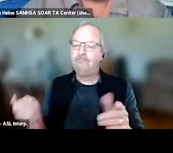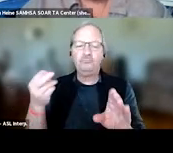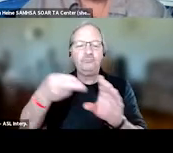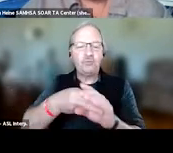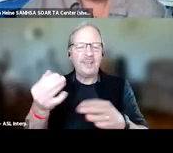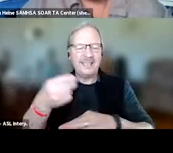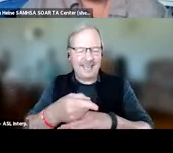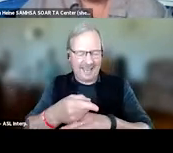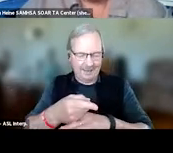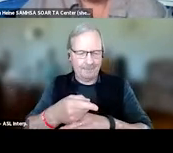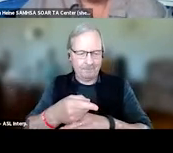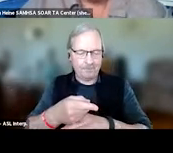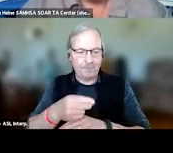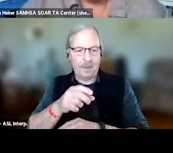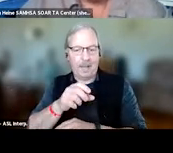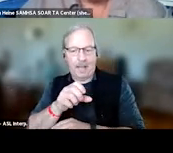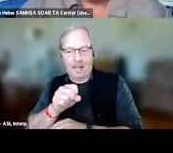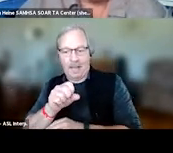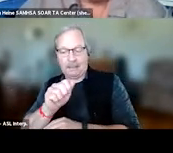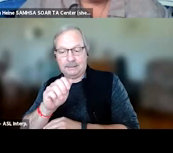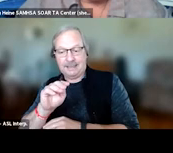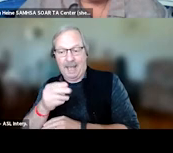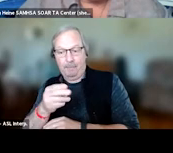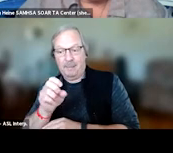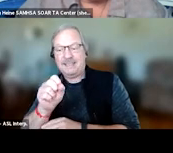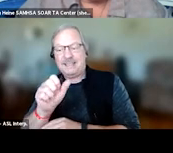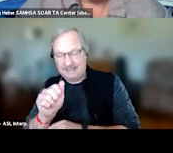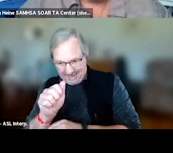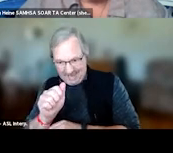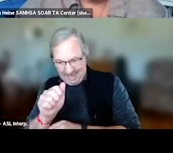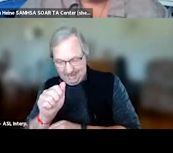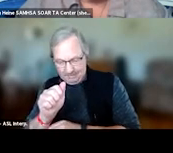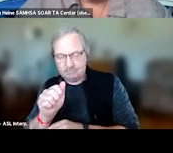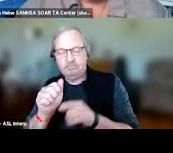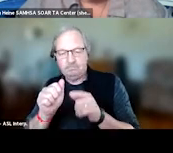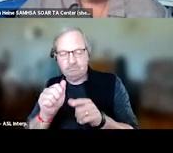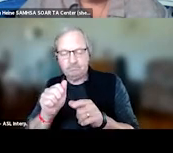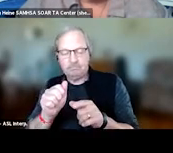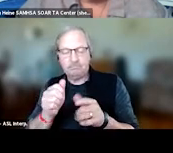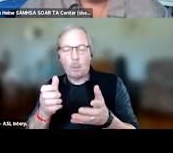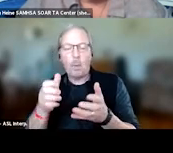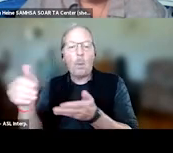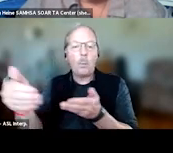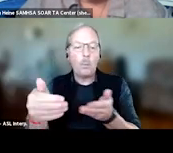On behalf of the substance Abuse and Mental Health Services Administration or SAMHSA, I would like to welcome you